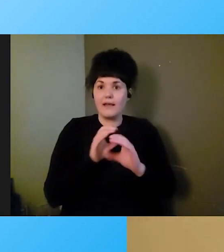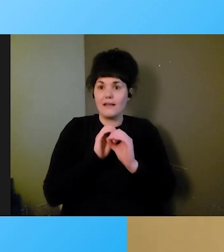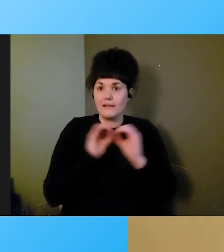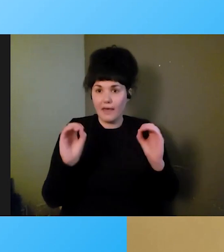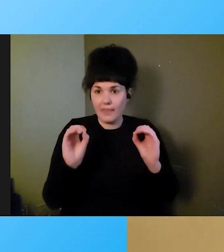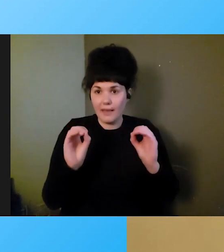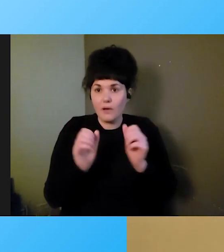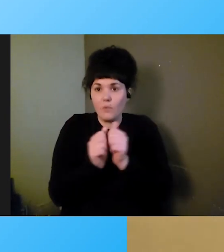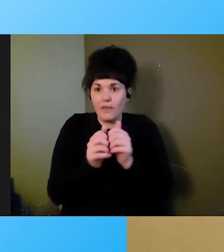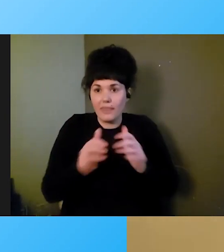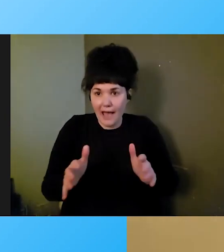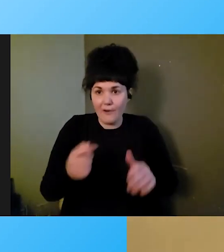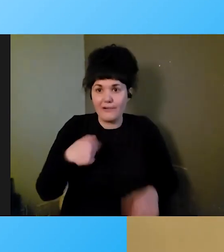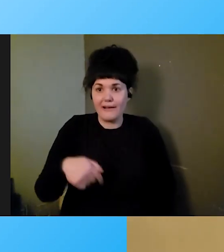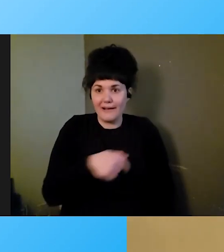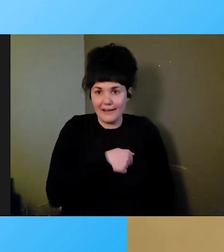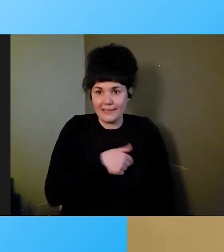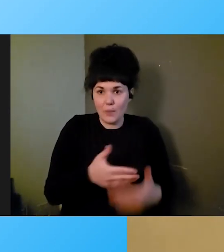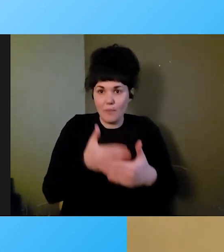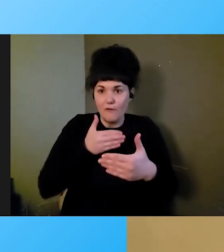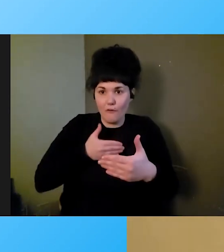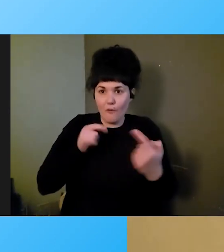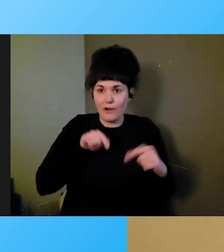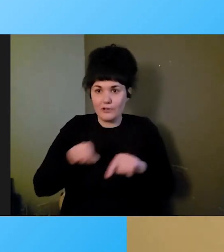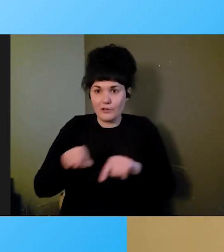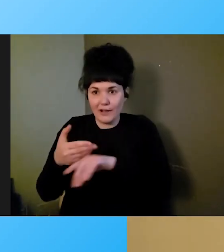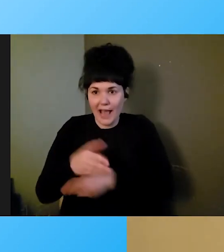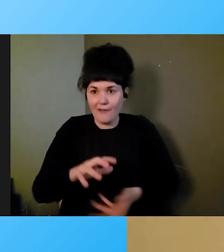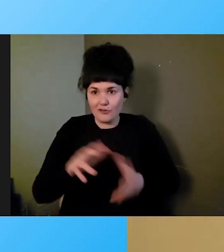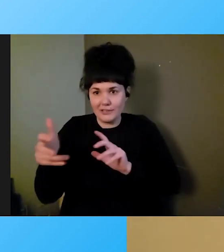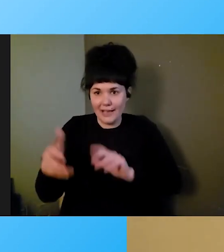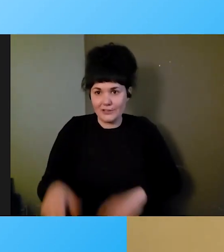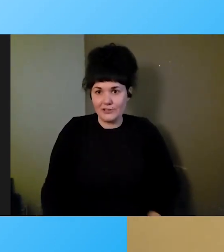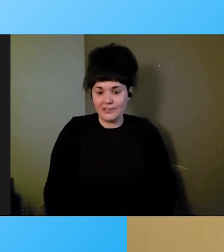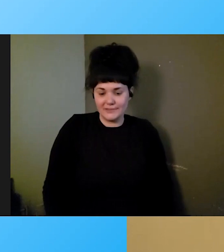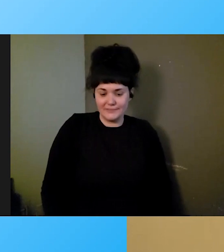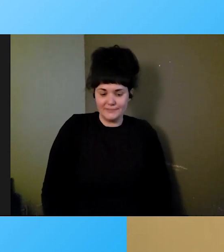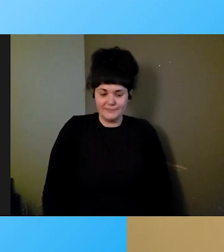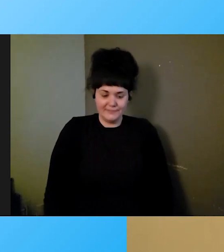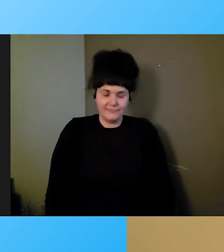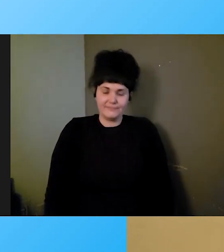without us before, during and after disasters. That's